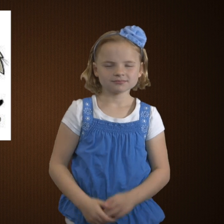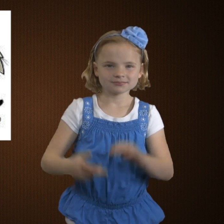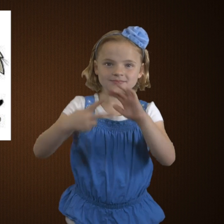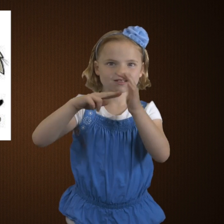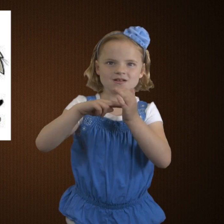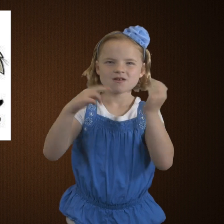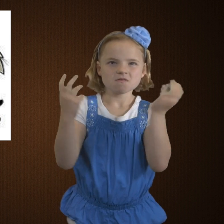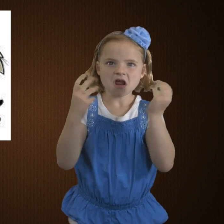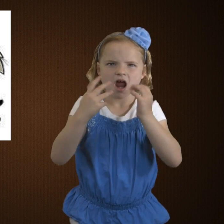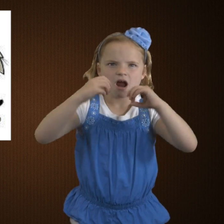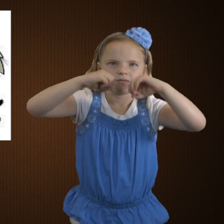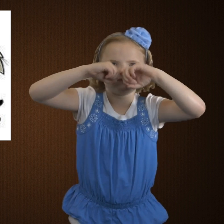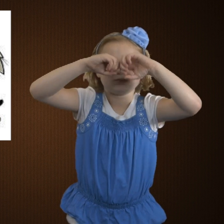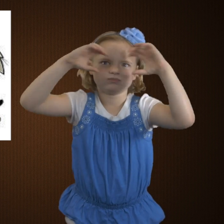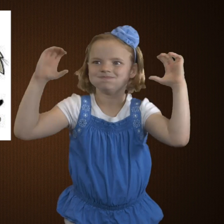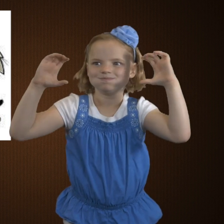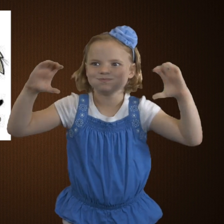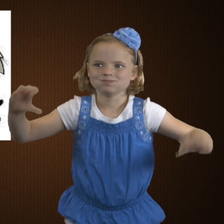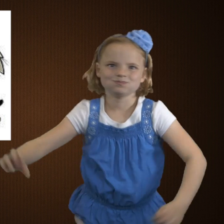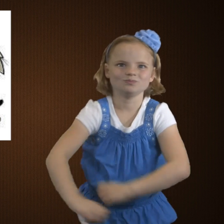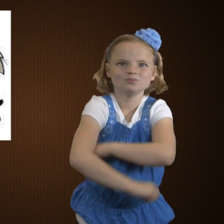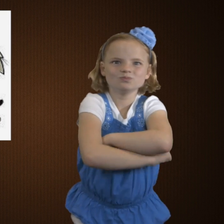wakeful means to be wide awake.